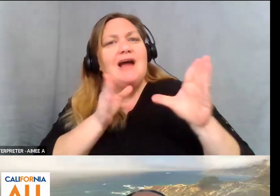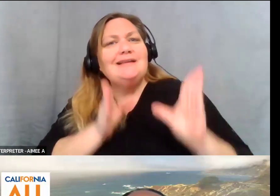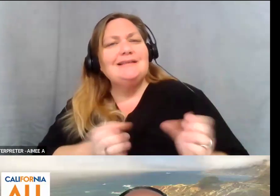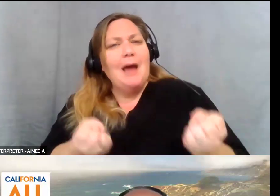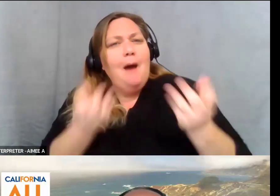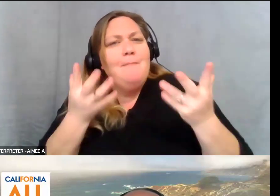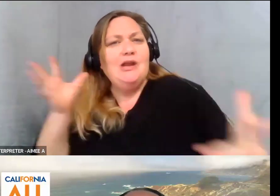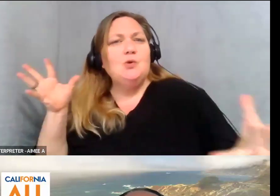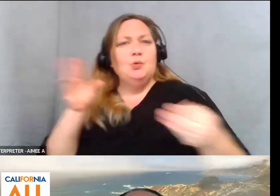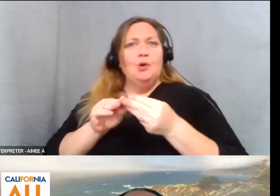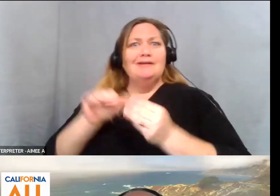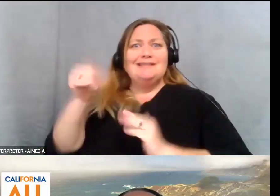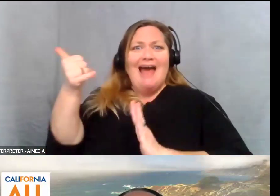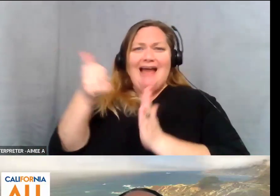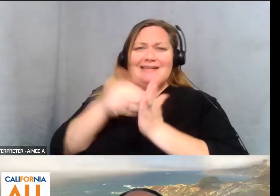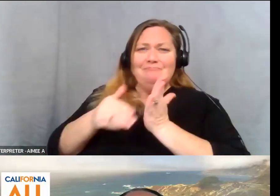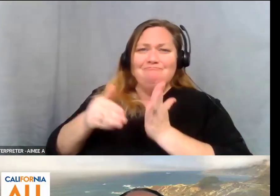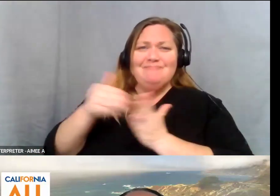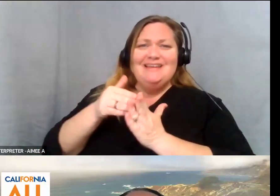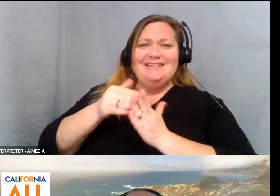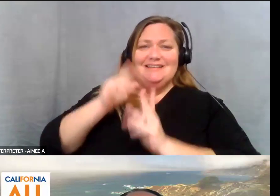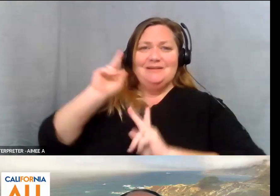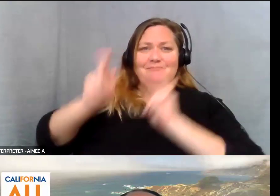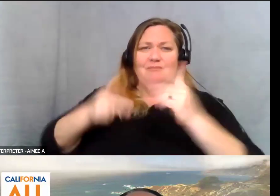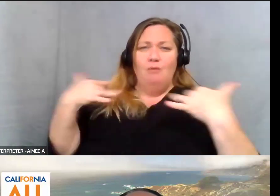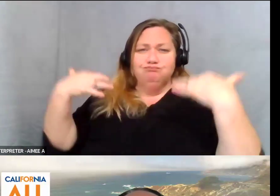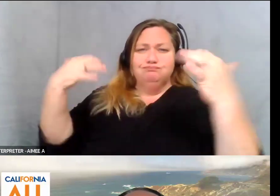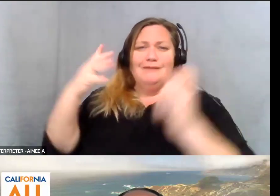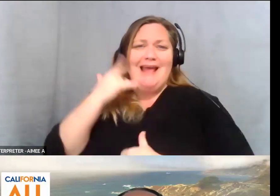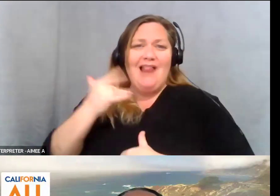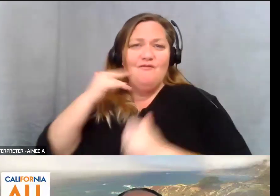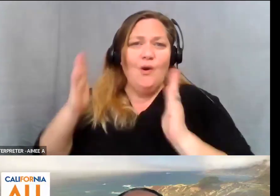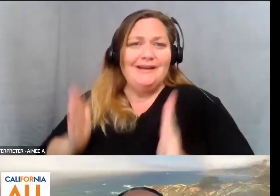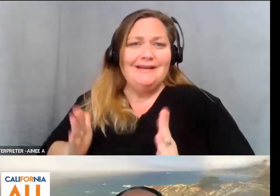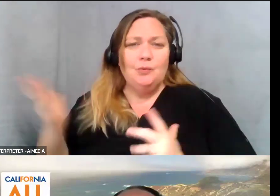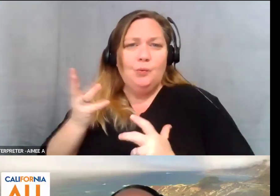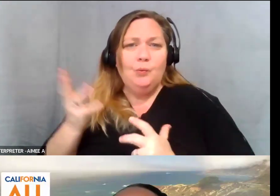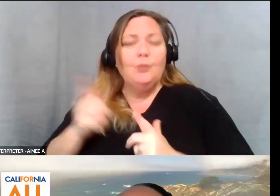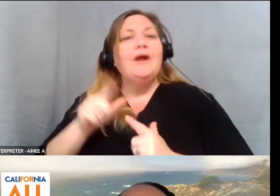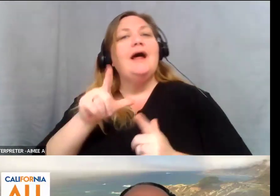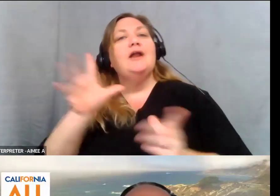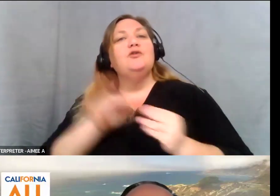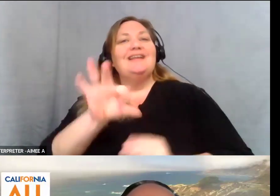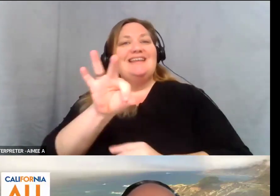the tens of millions of Californians. Yeah, we had a total of 94 respondents.